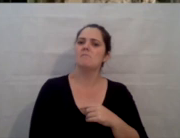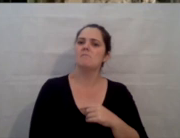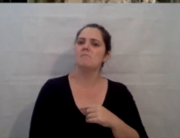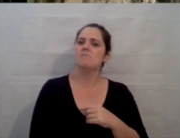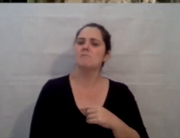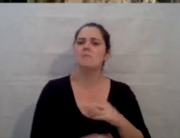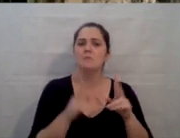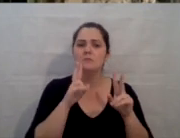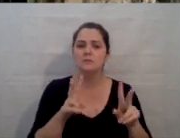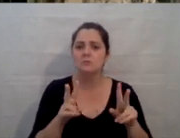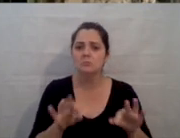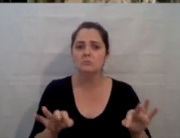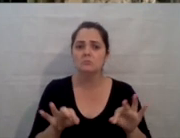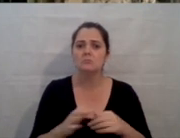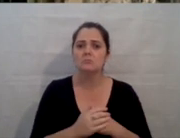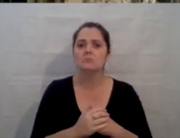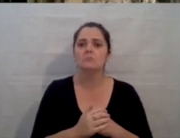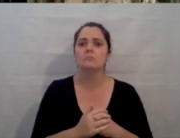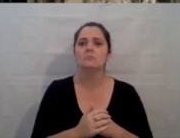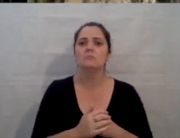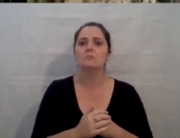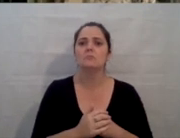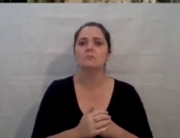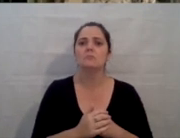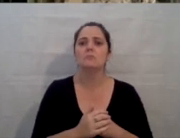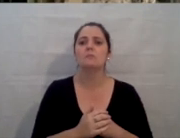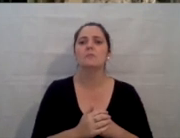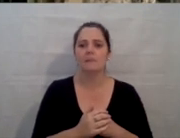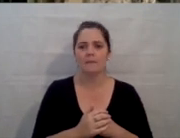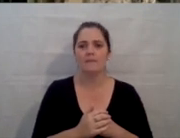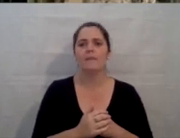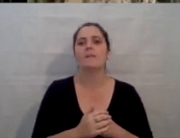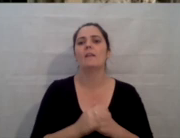not be able to see that, and then his C-spine up into his head.